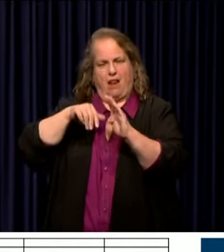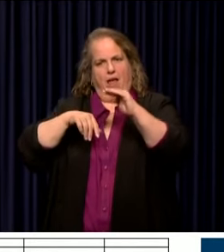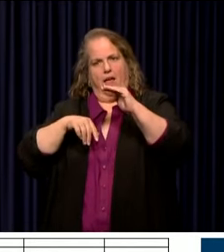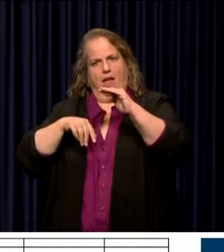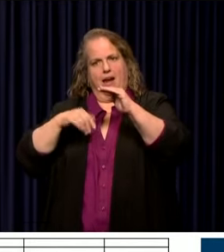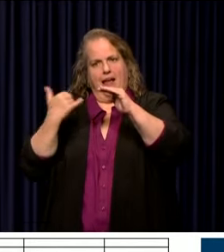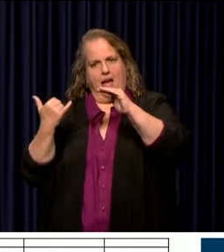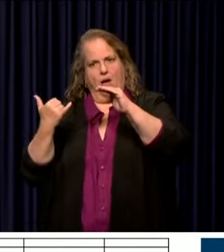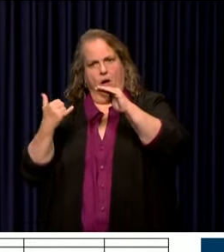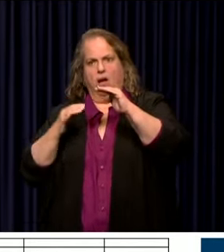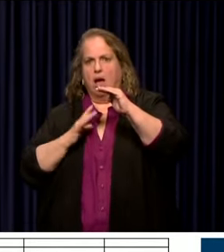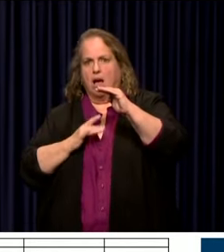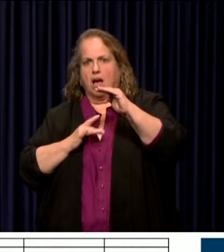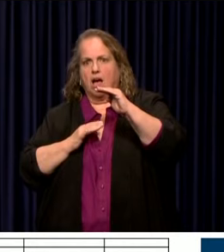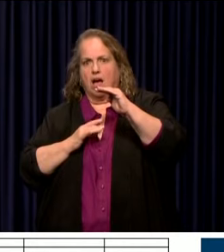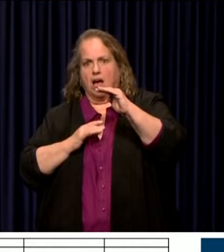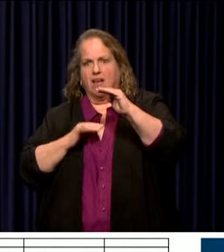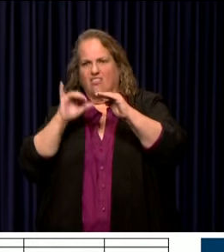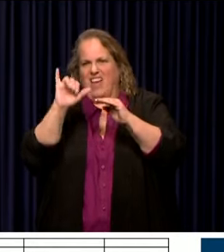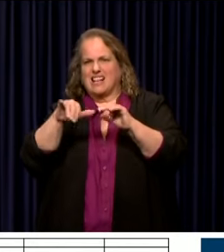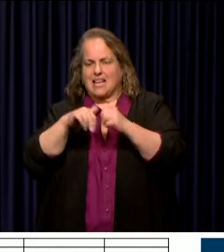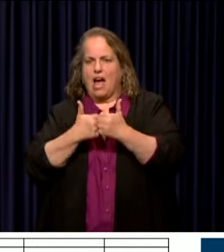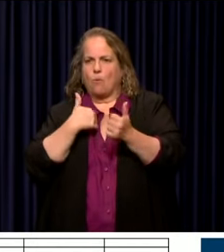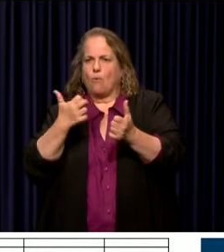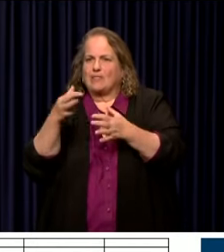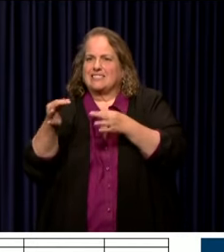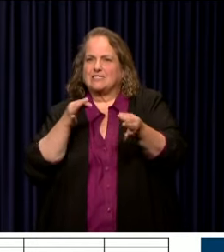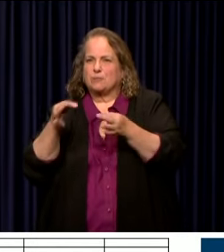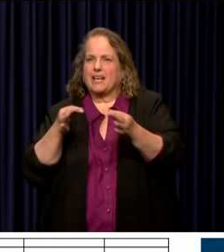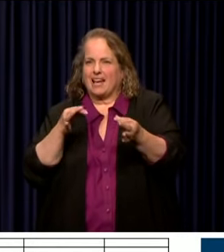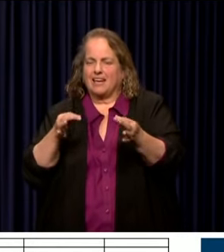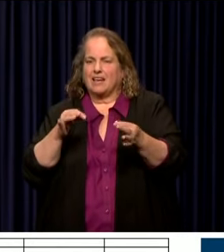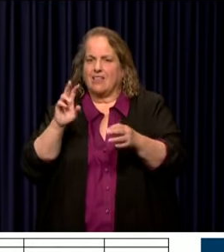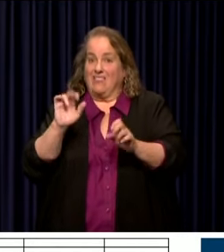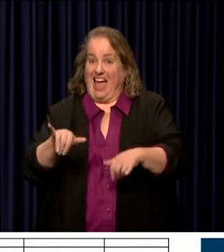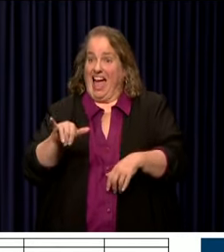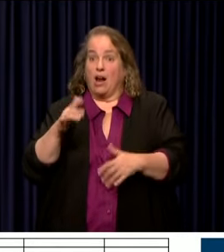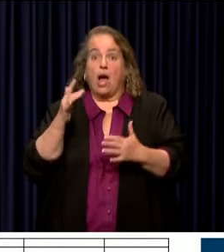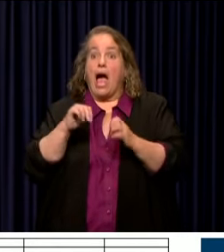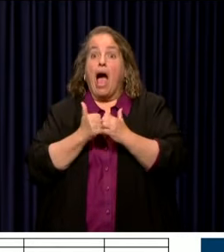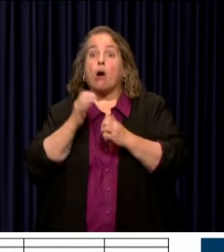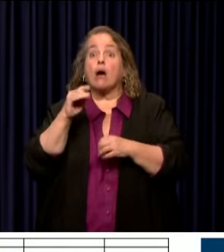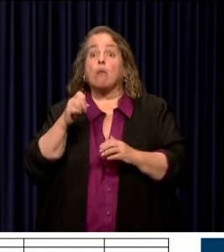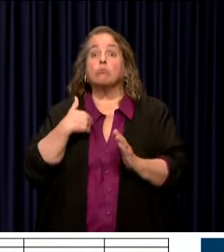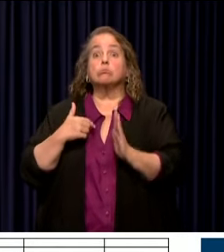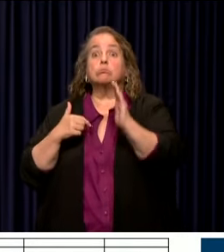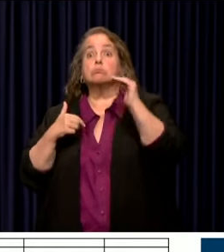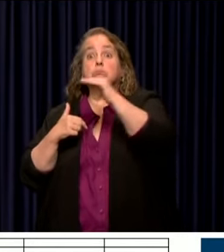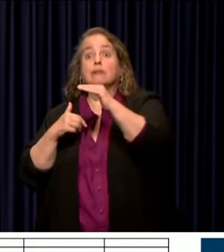SO WHAT ST. LOUIS TEACHES US IS